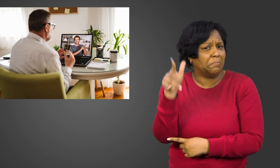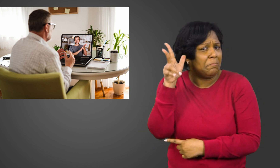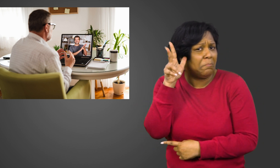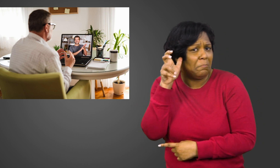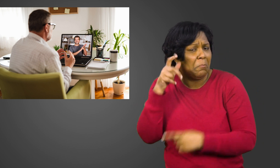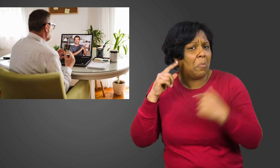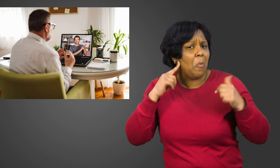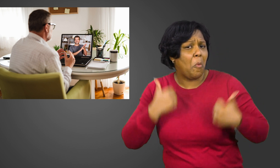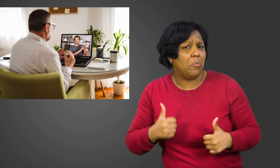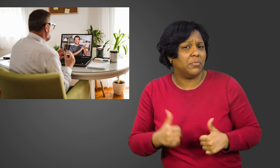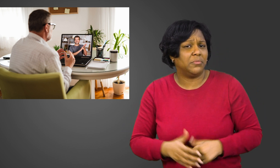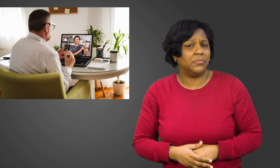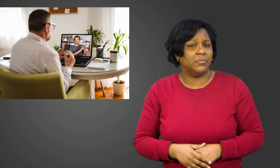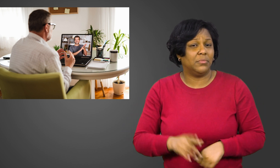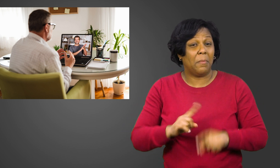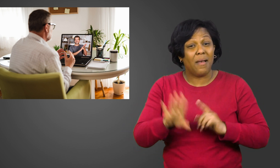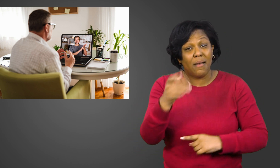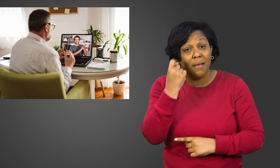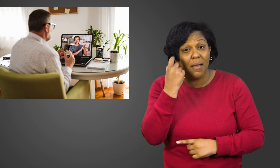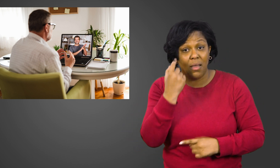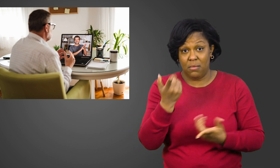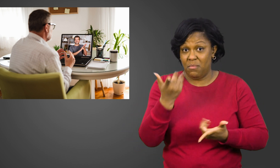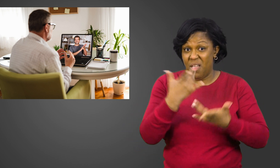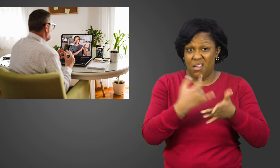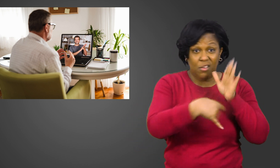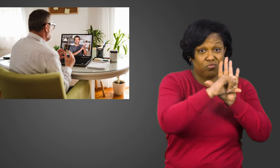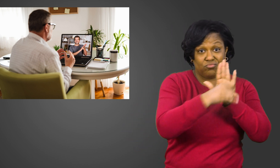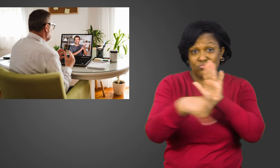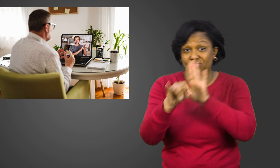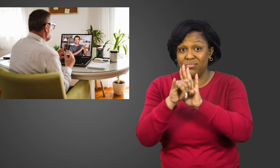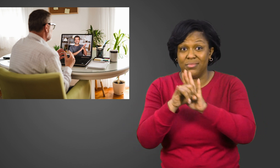Two people may have the same hearing loss, but they may identify